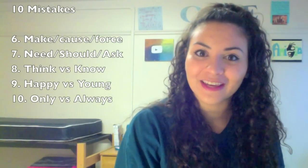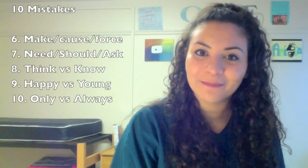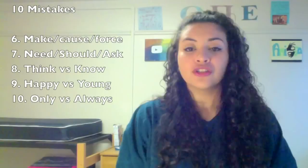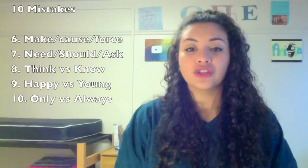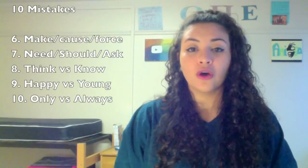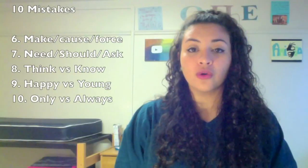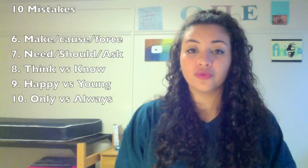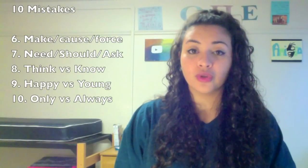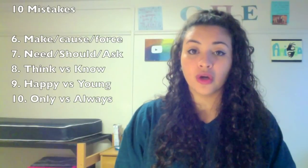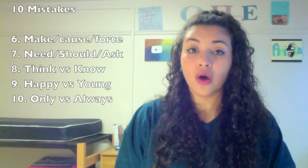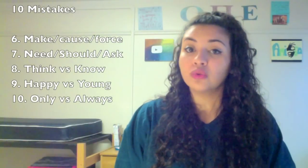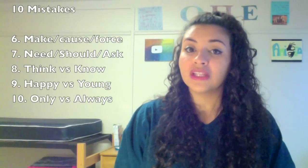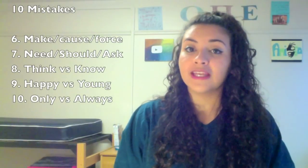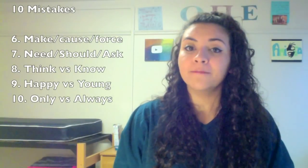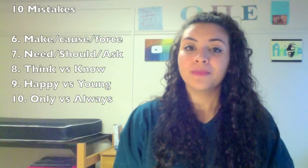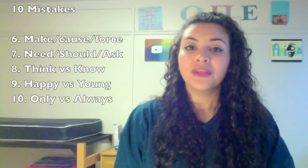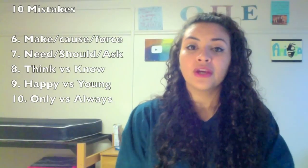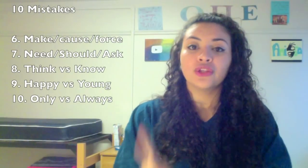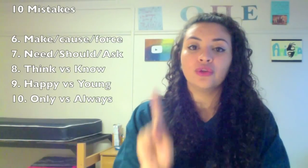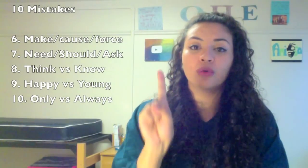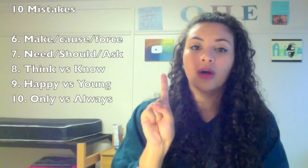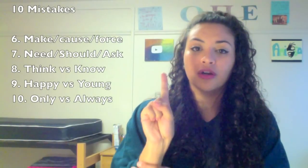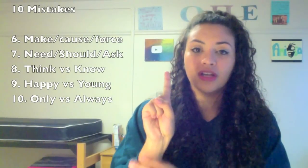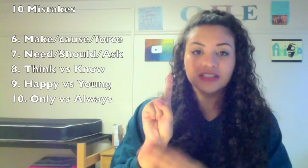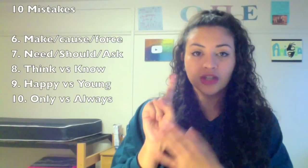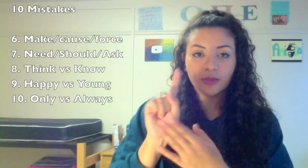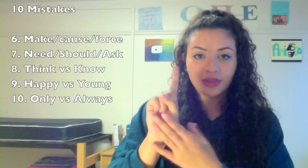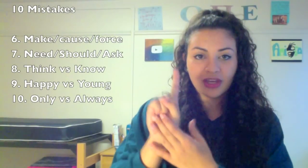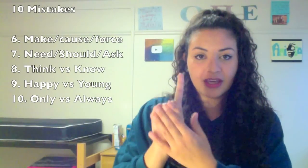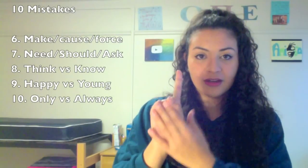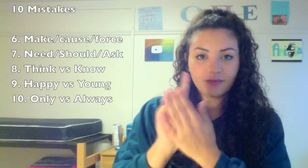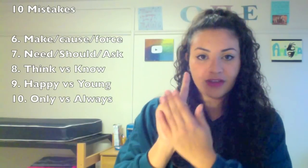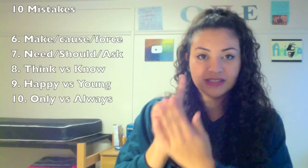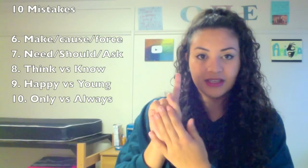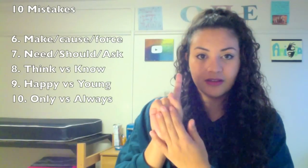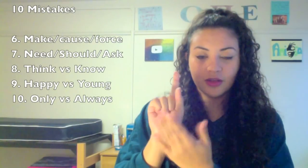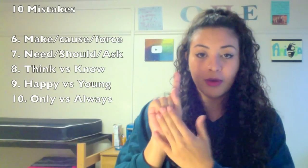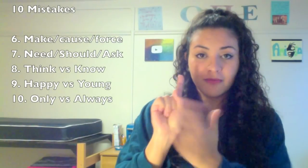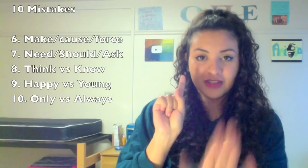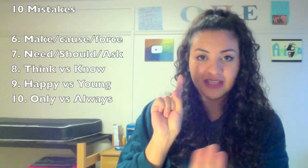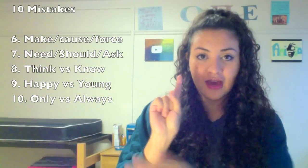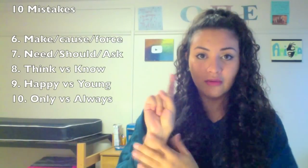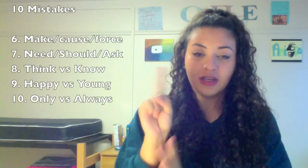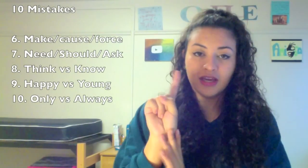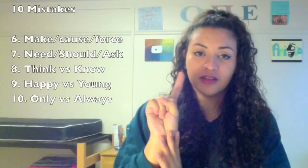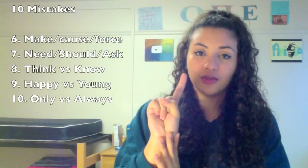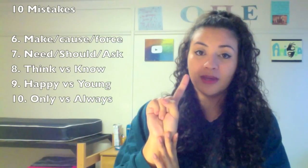recently. So for Only, You are going to start with your palm facing out. Then you make a